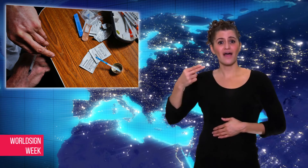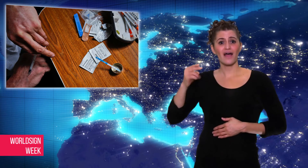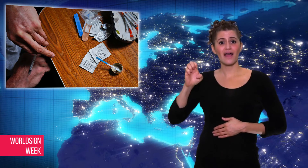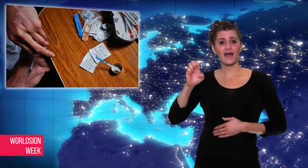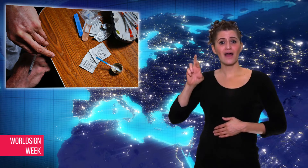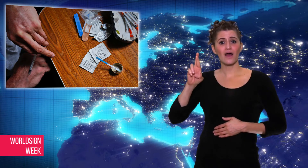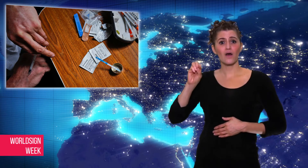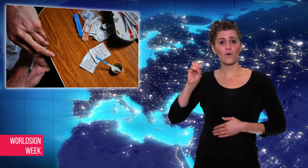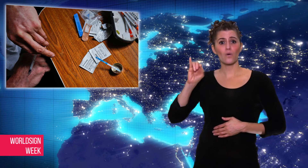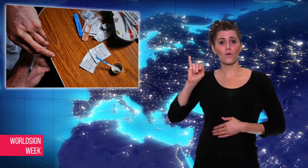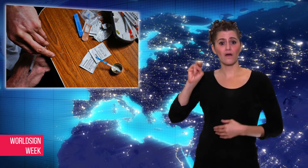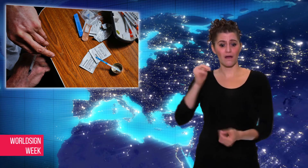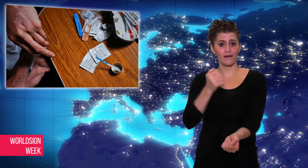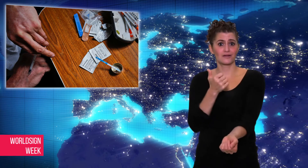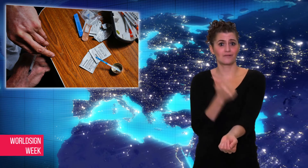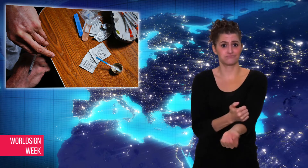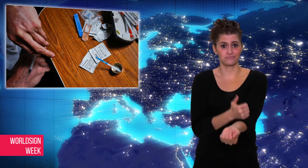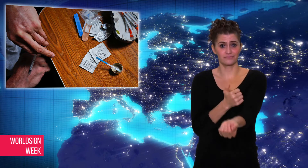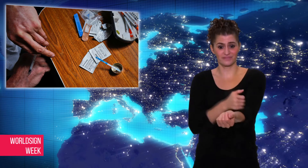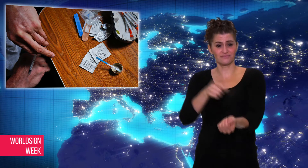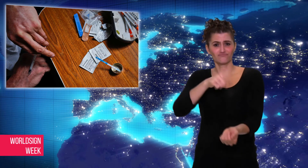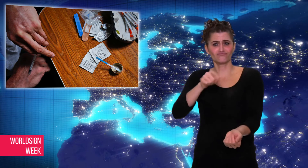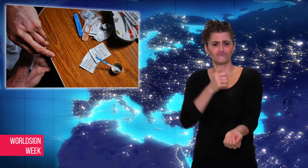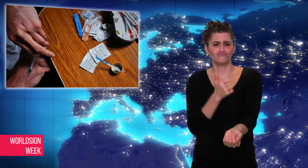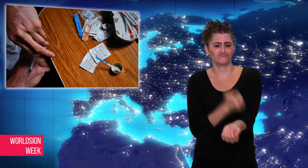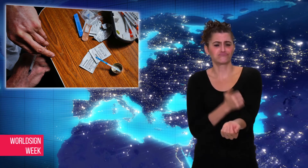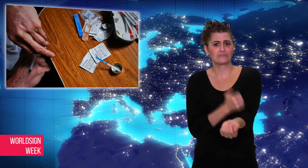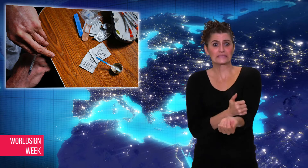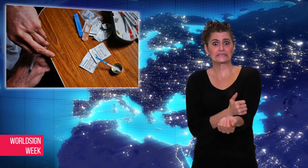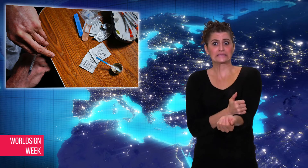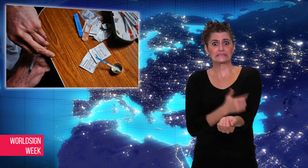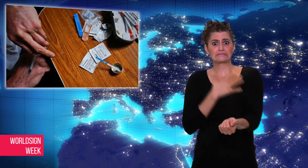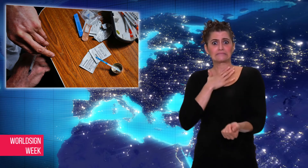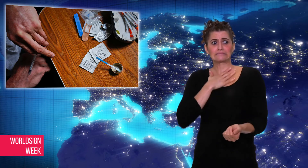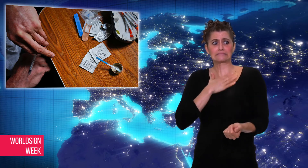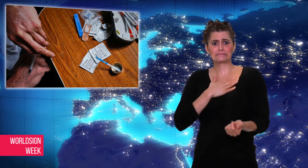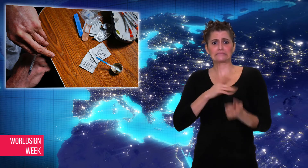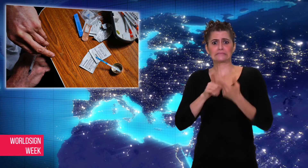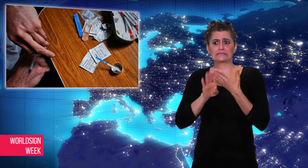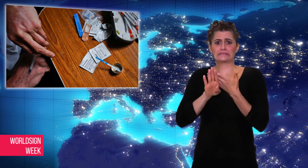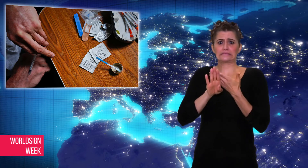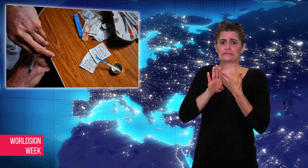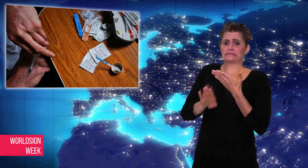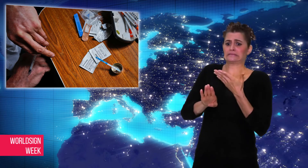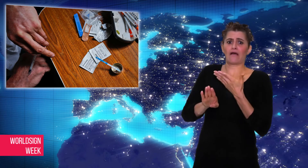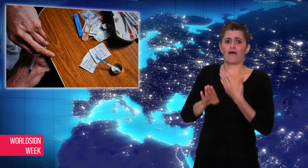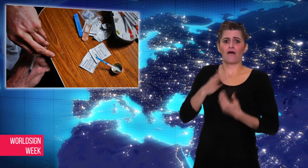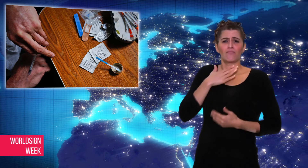opioids such as fentanyl is now